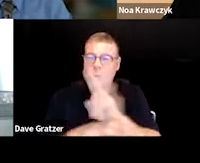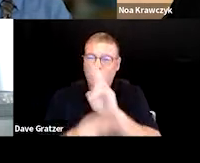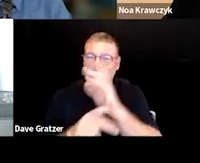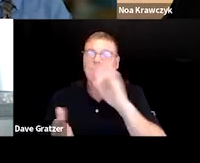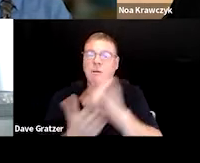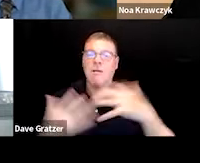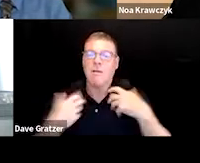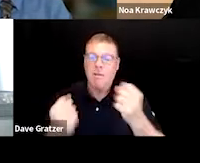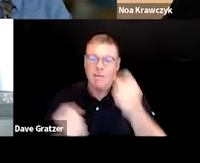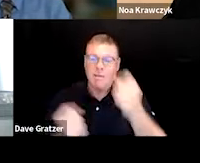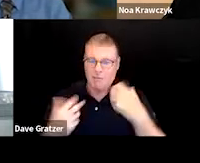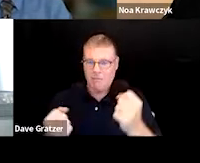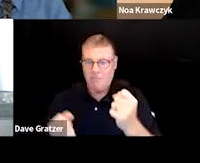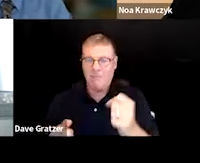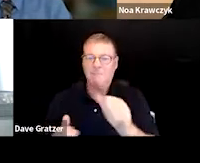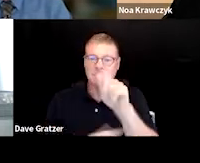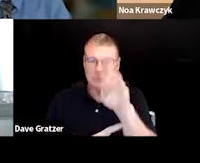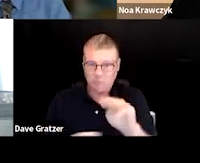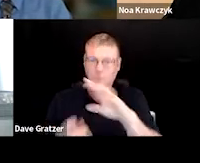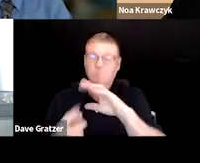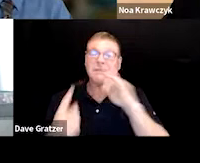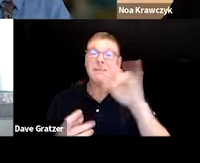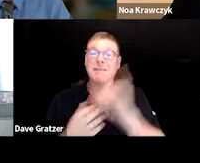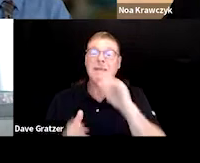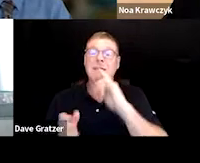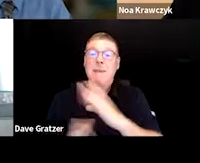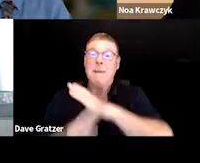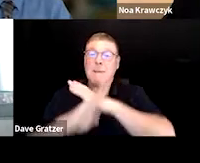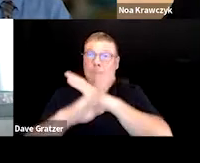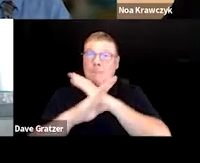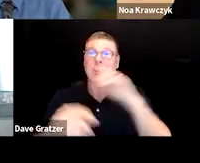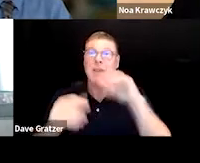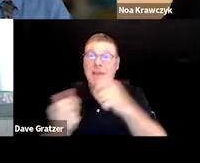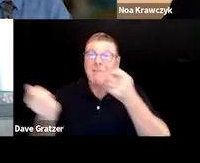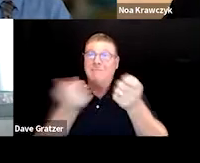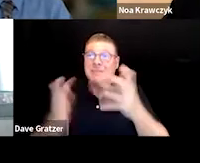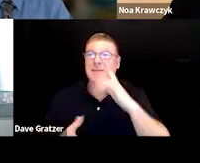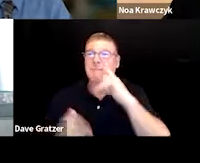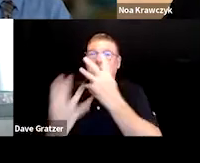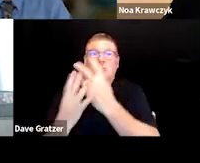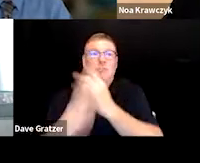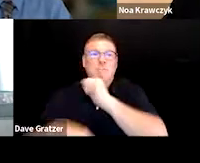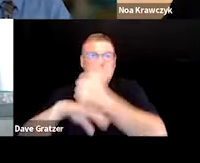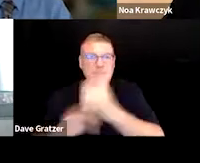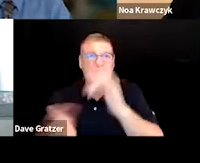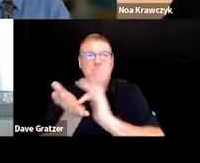Today's webinar is titled Barriers and Facilitators of Jail-Based Medication Assisted Treatment Programs: